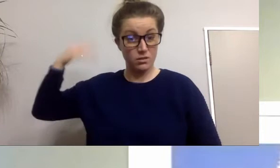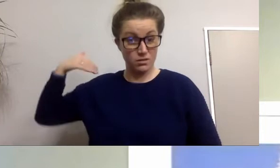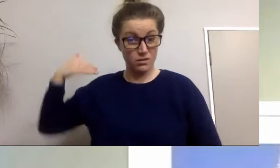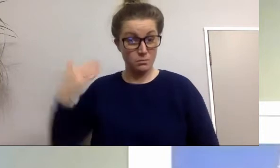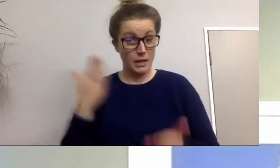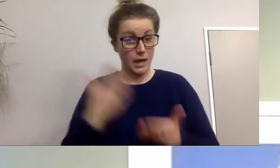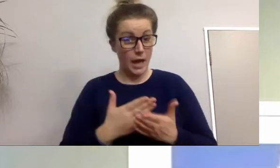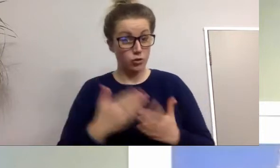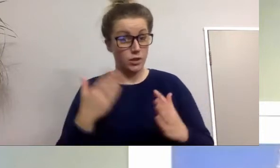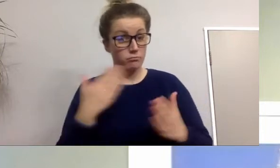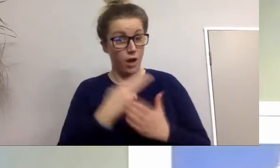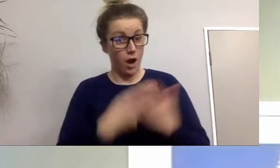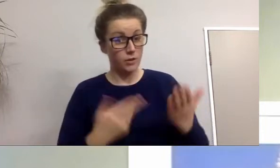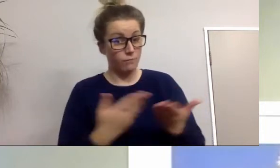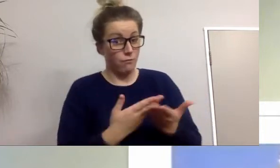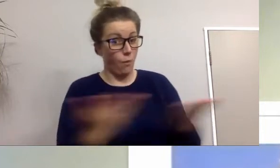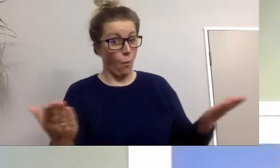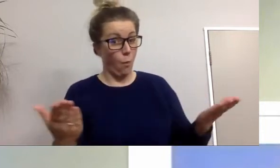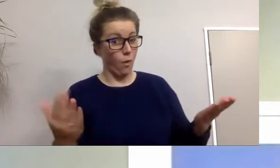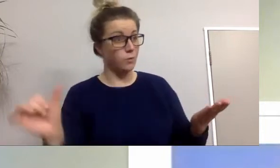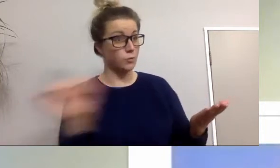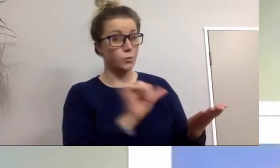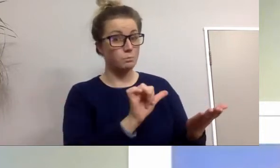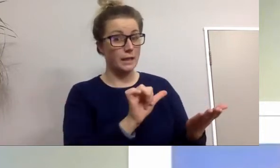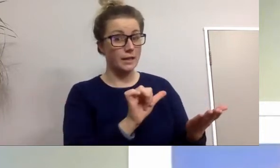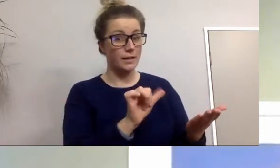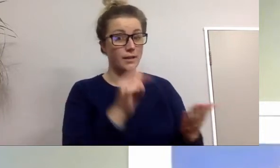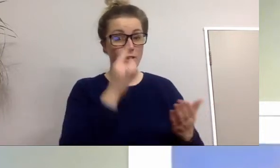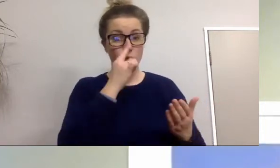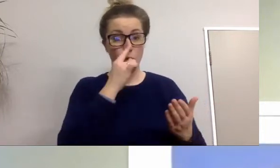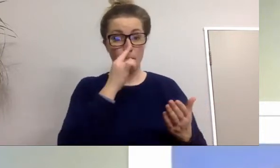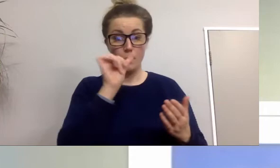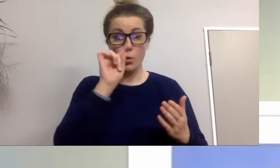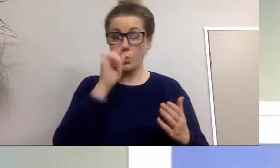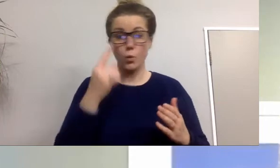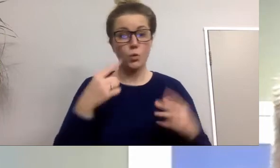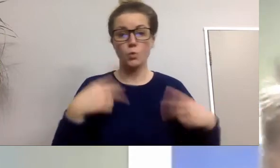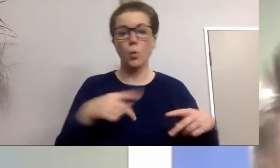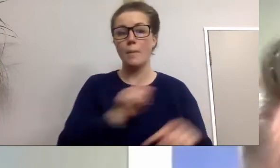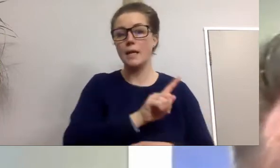everybody, and for people who would not normally go to the ballet, who can't see